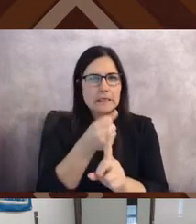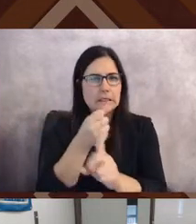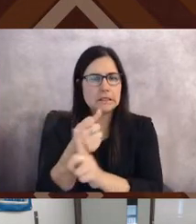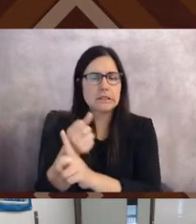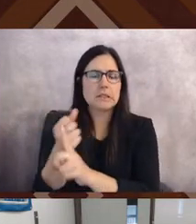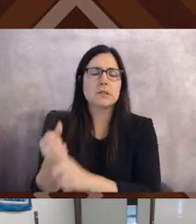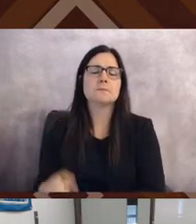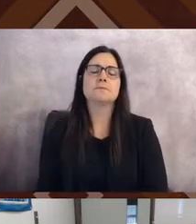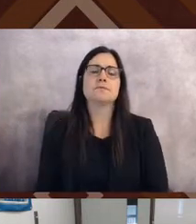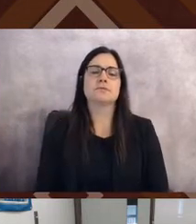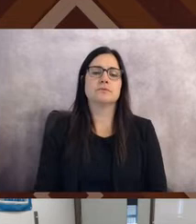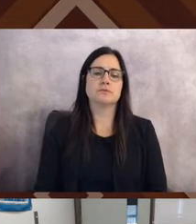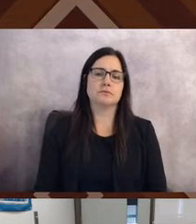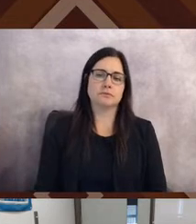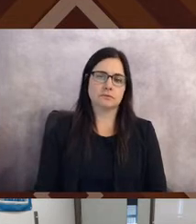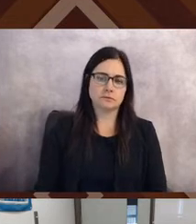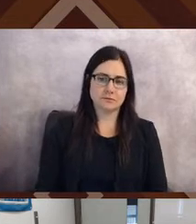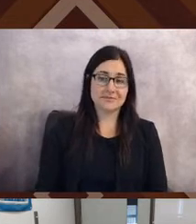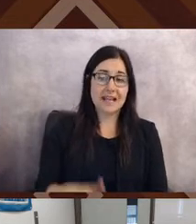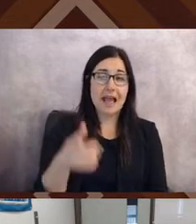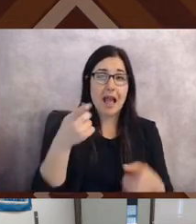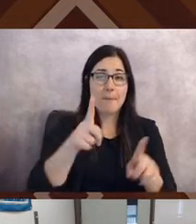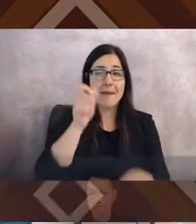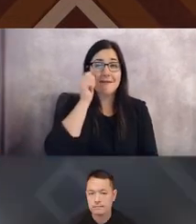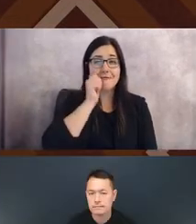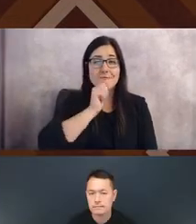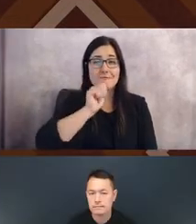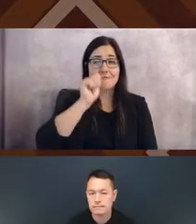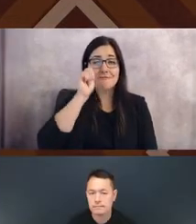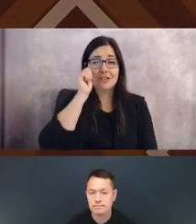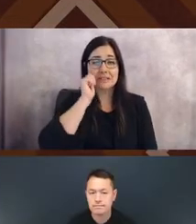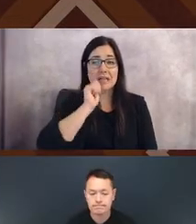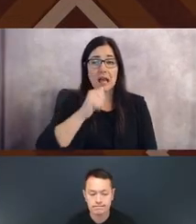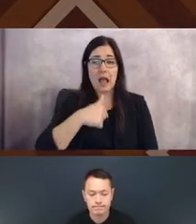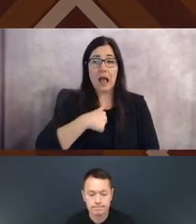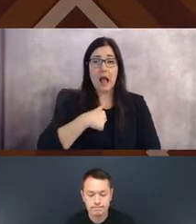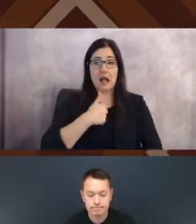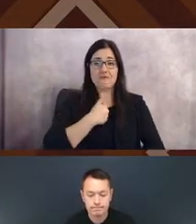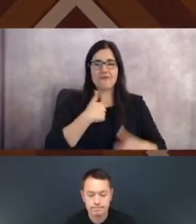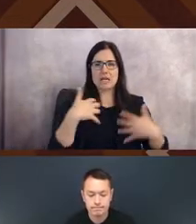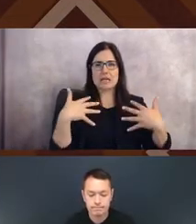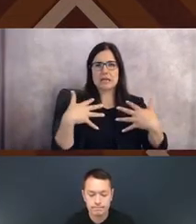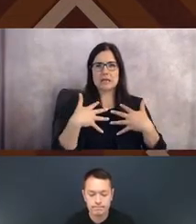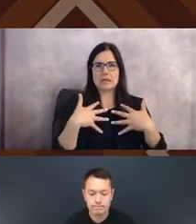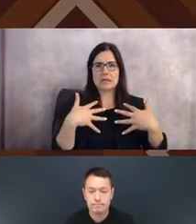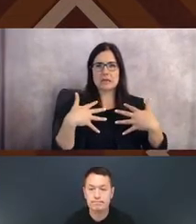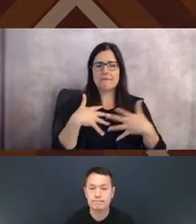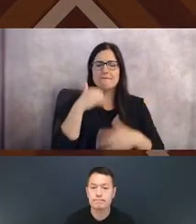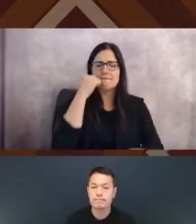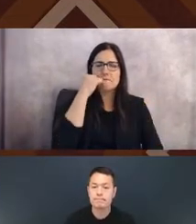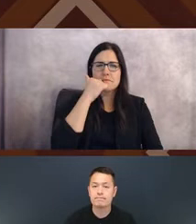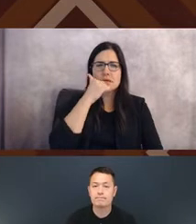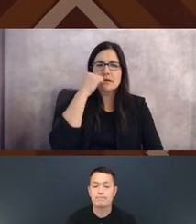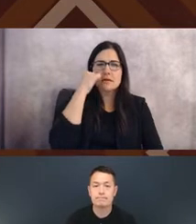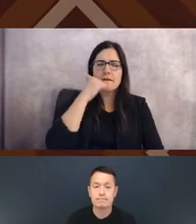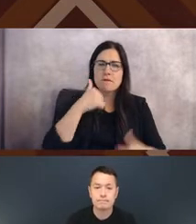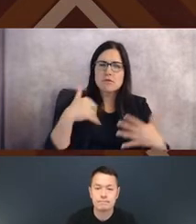and every day I was afraid. Right. Every day I was afraid that